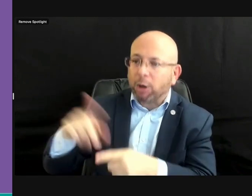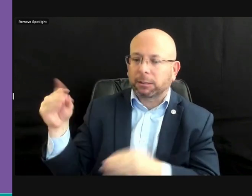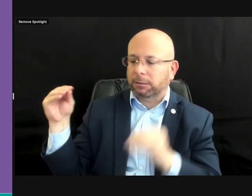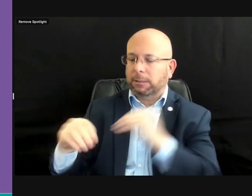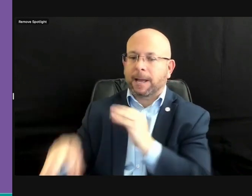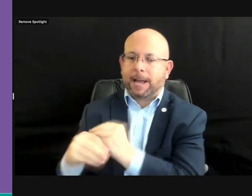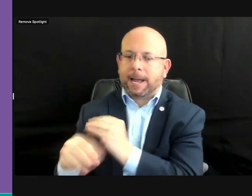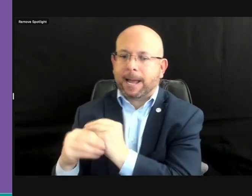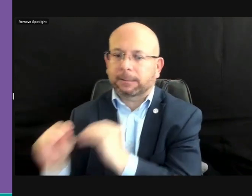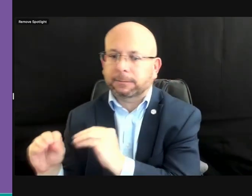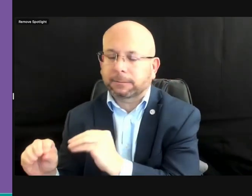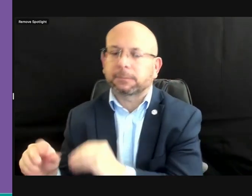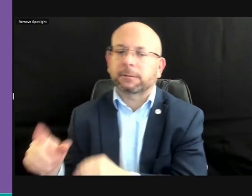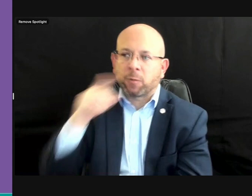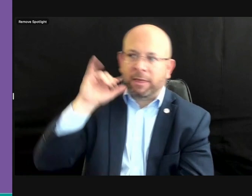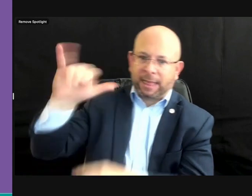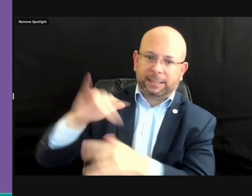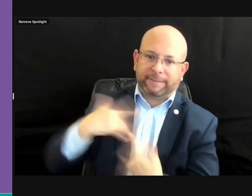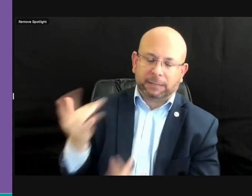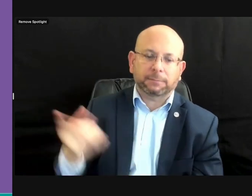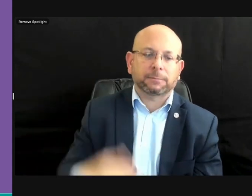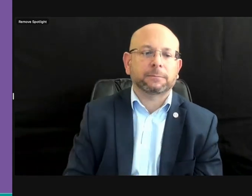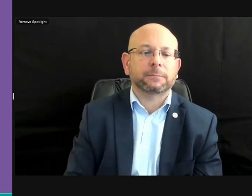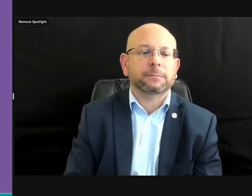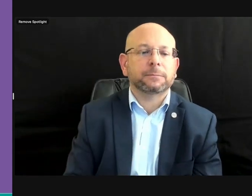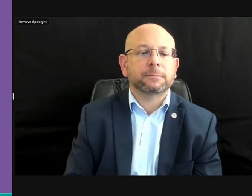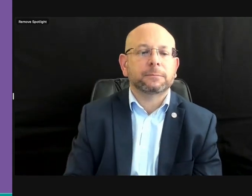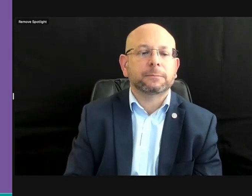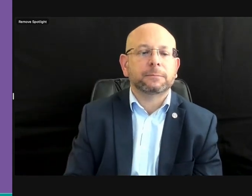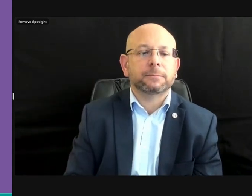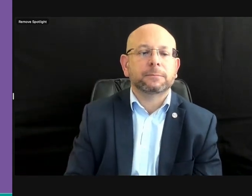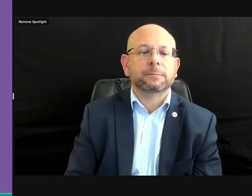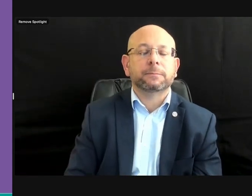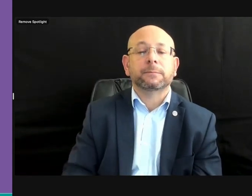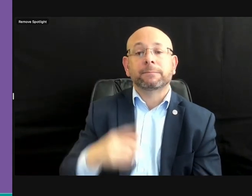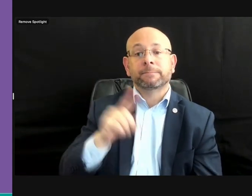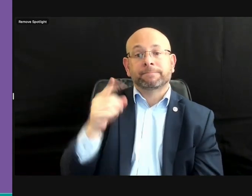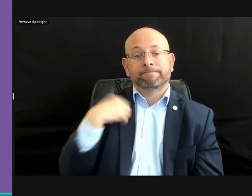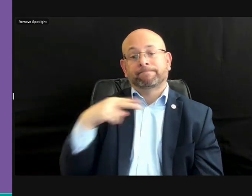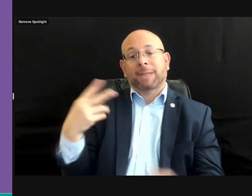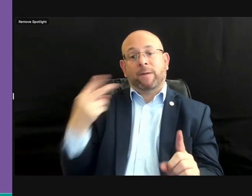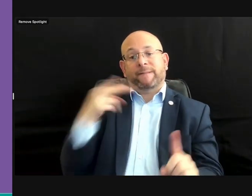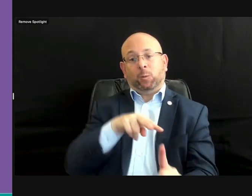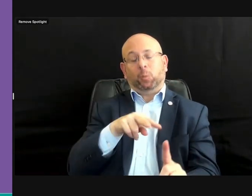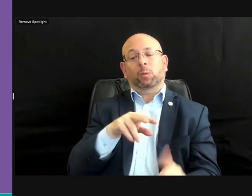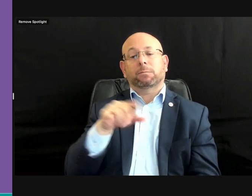But for now, specific vocabulary to a topic for a particular event or class can be added.